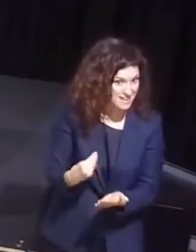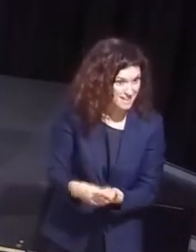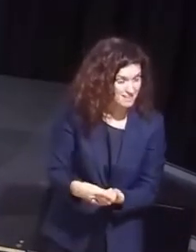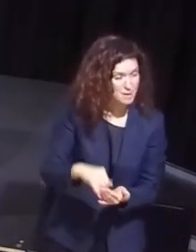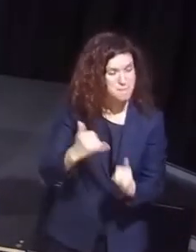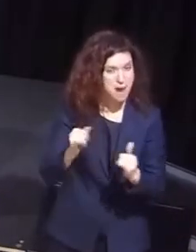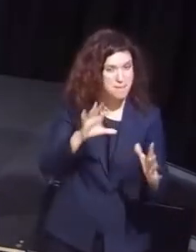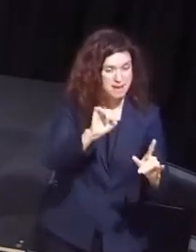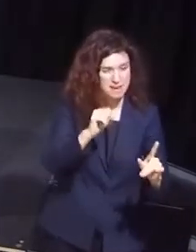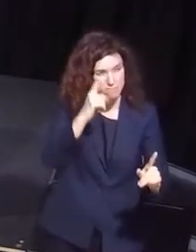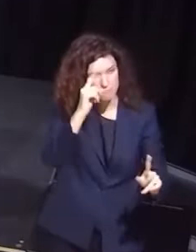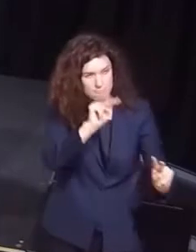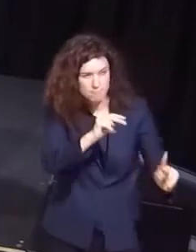Only you'd be very lucky to do so.